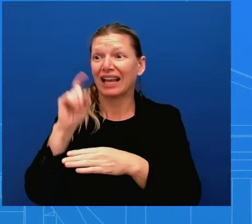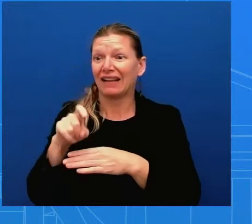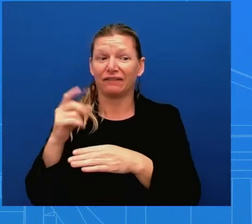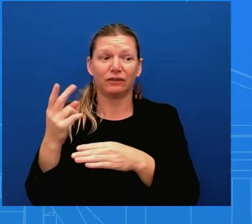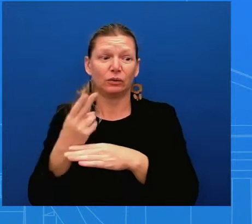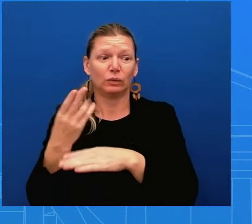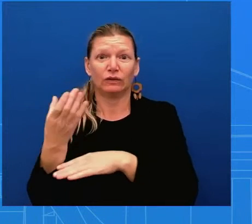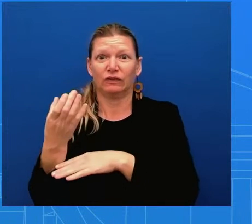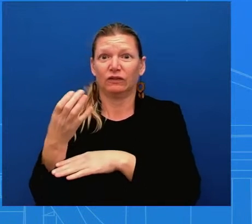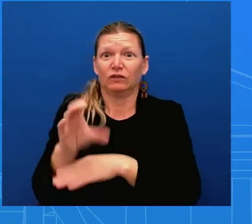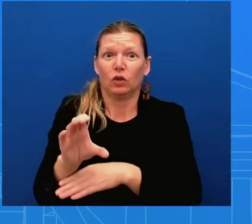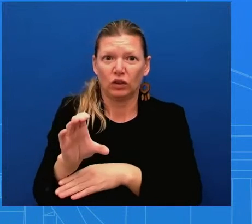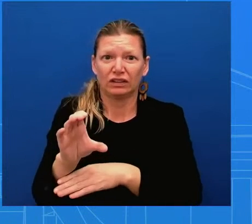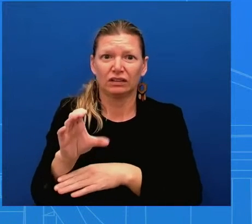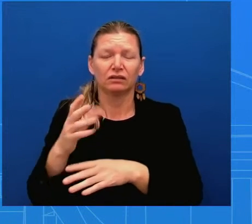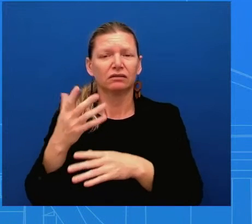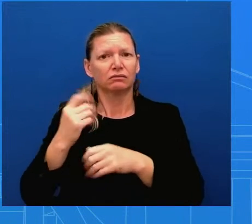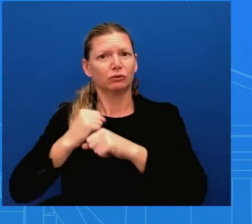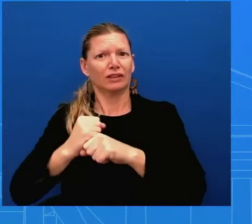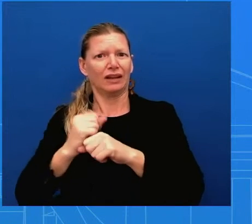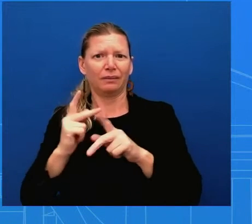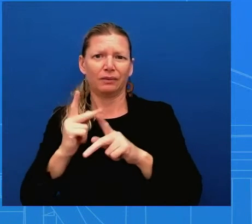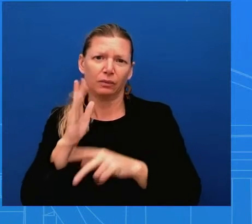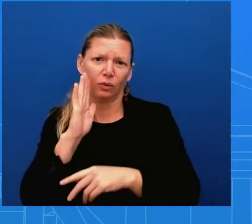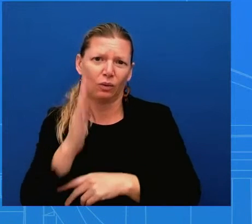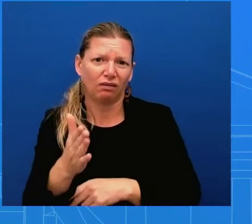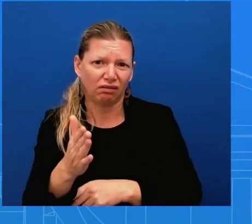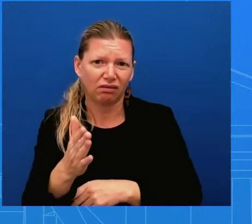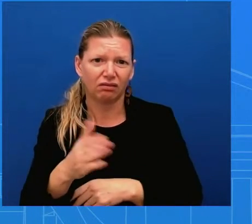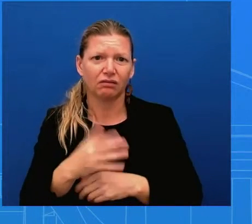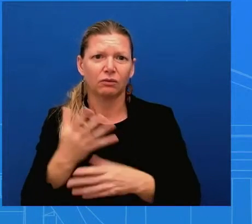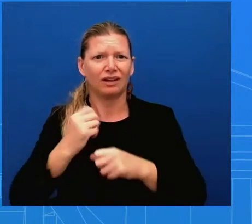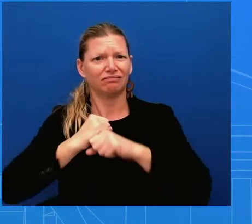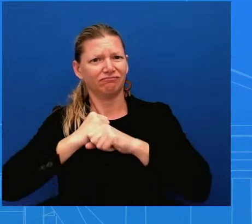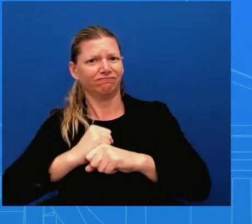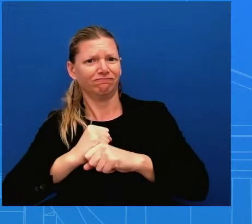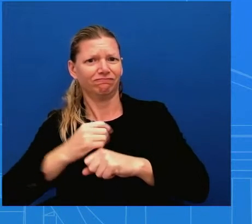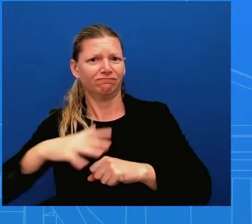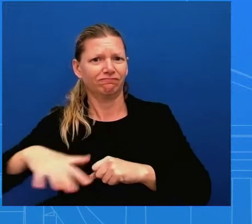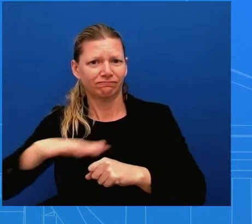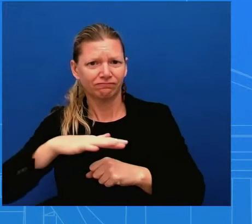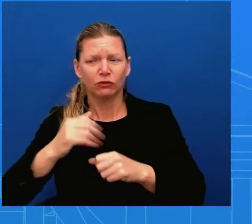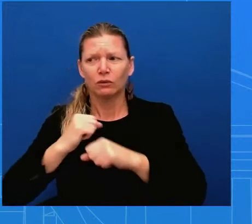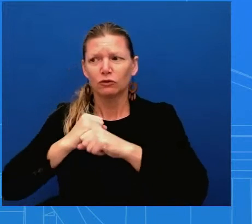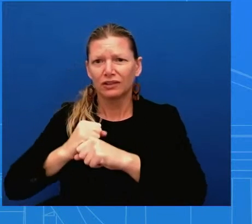We will not let Iran and its proxies succeed. These are President Biden's positions.